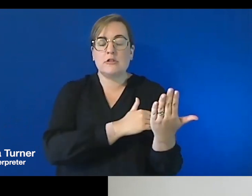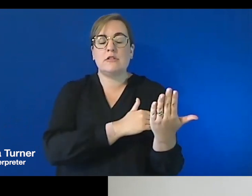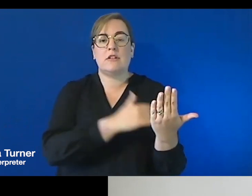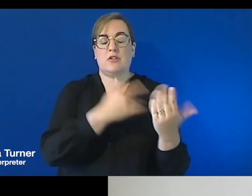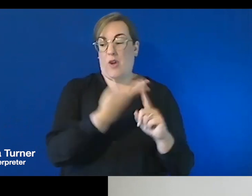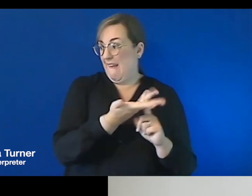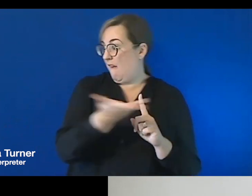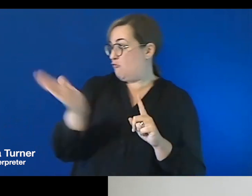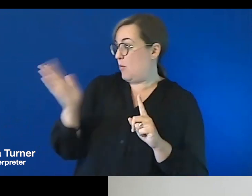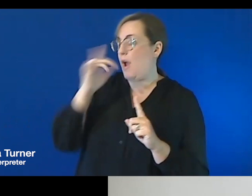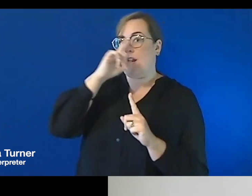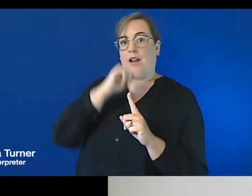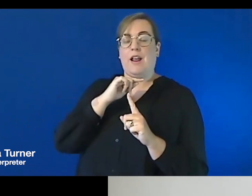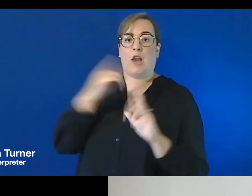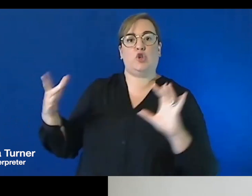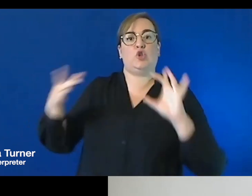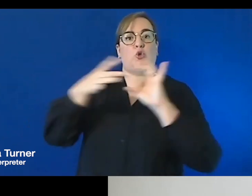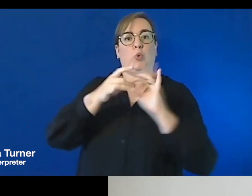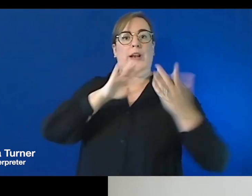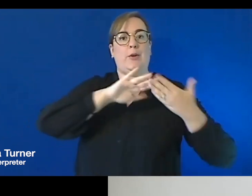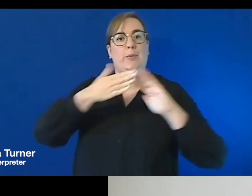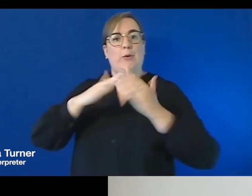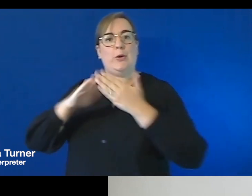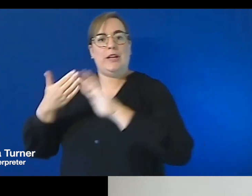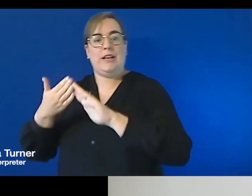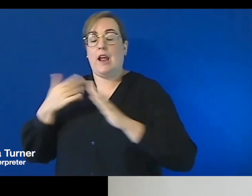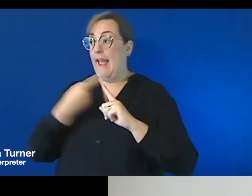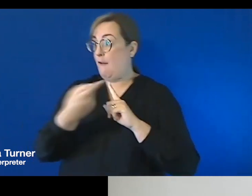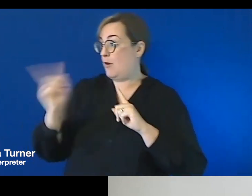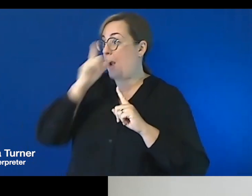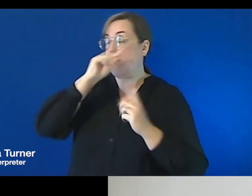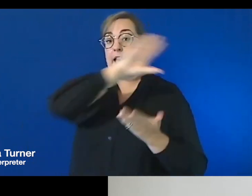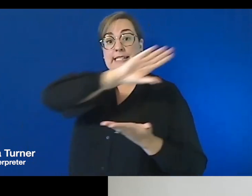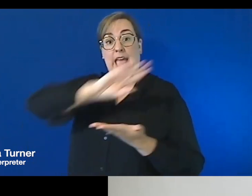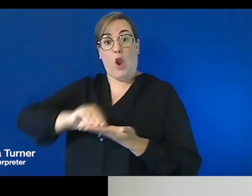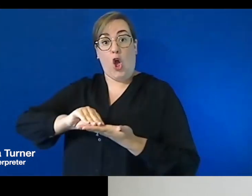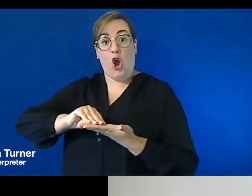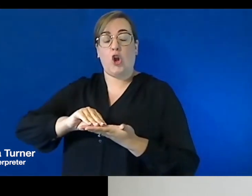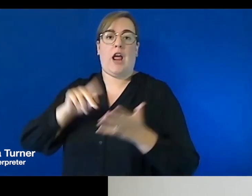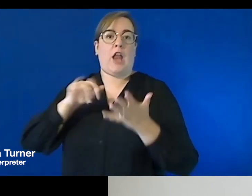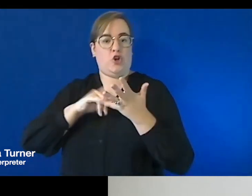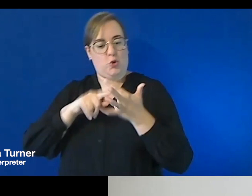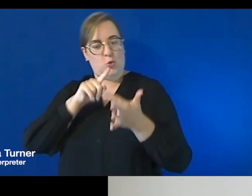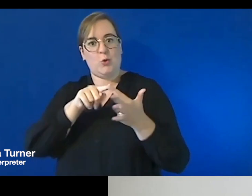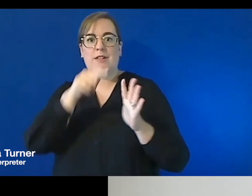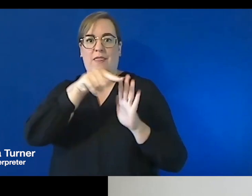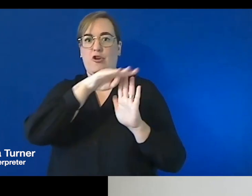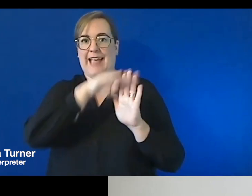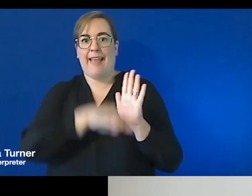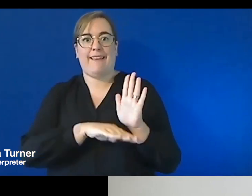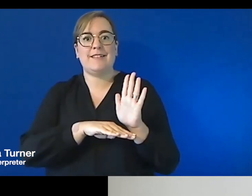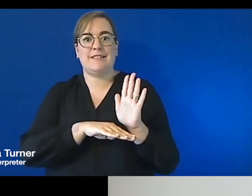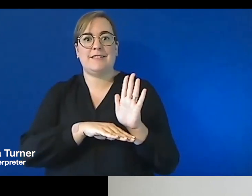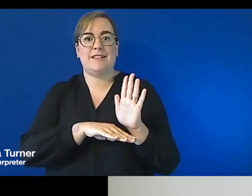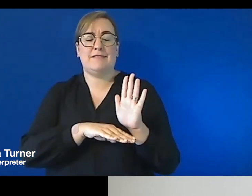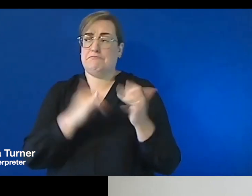to join these communities, download it and use it any time so it's a very simple. And the last thing